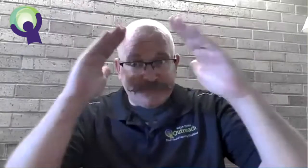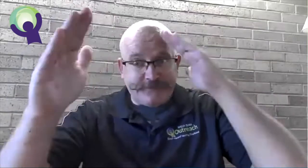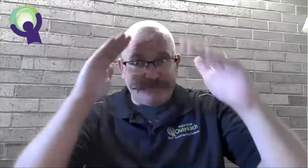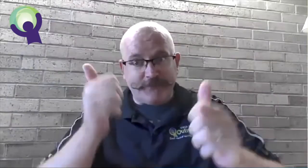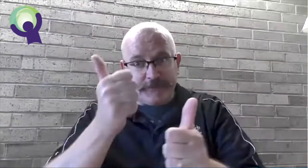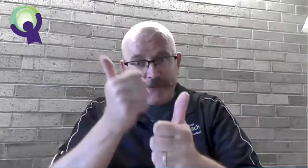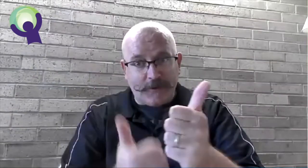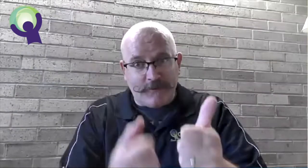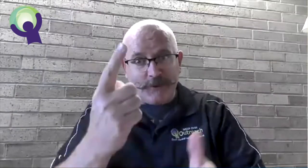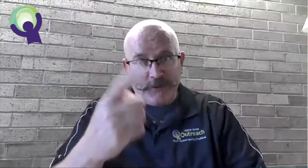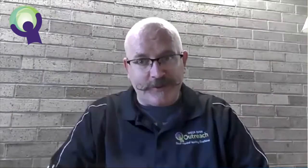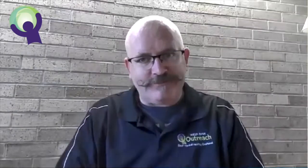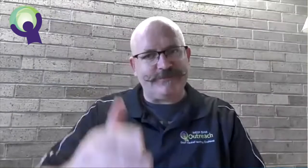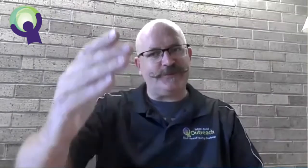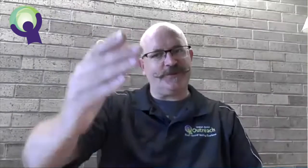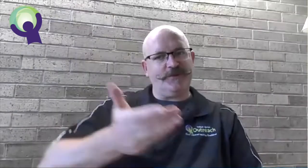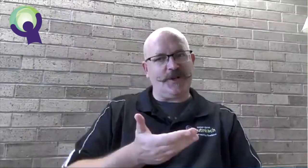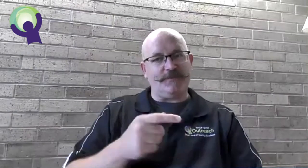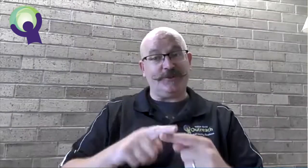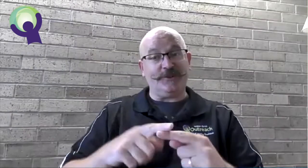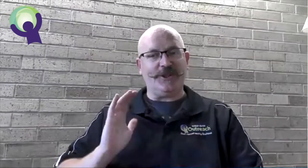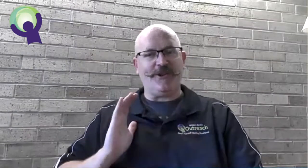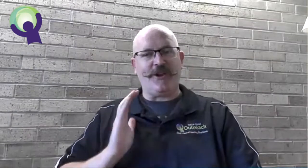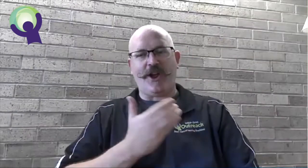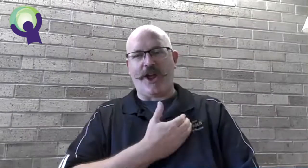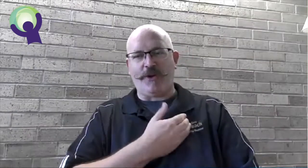(Scott) Hello everyone.